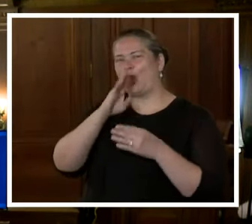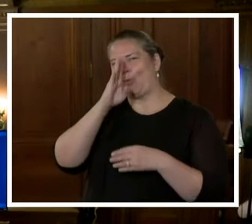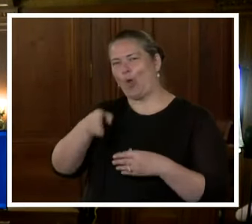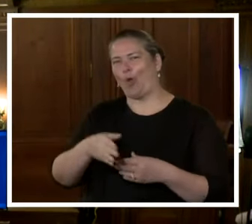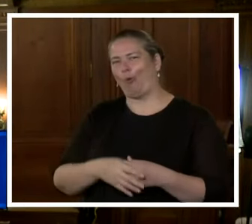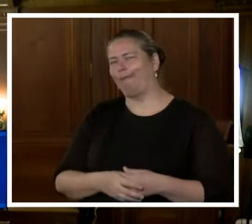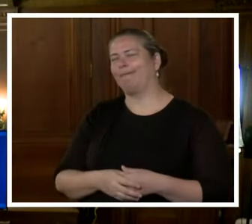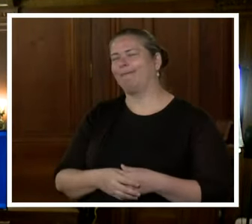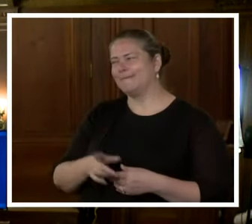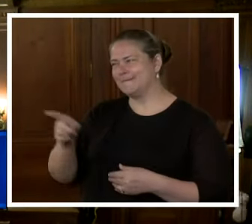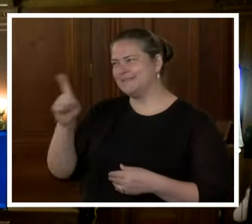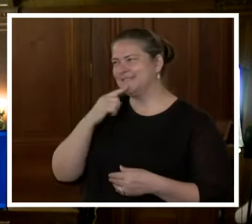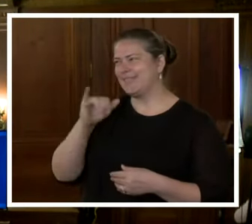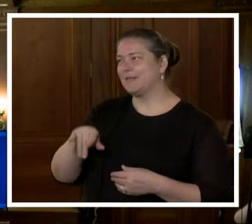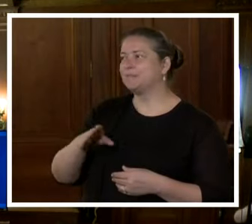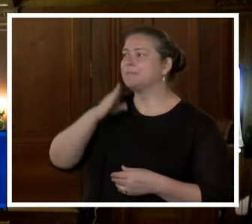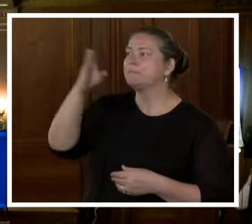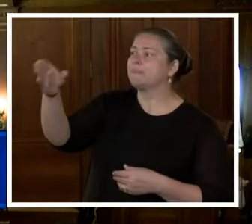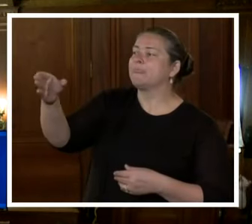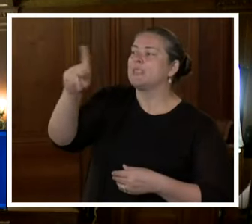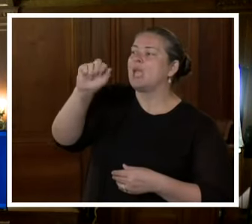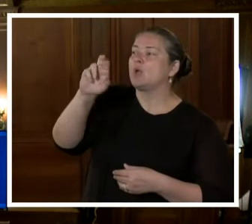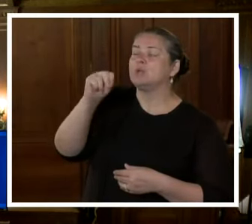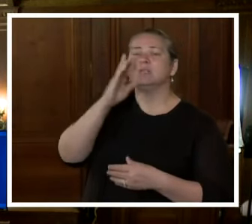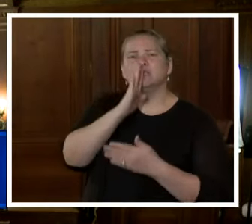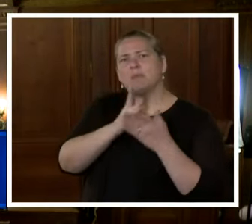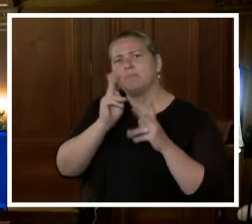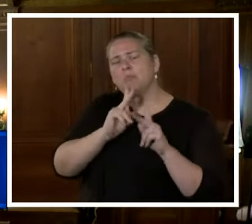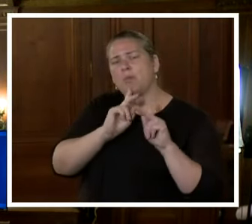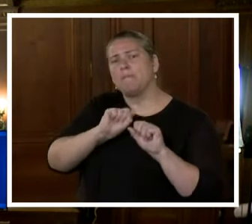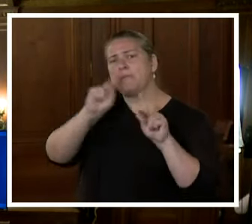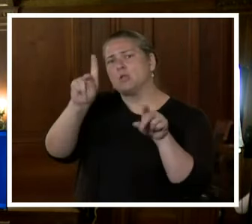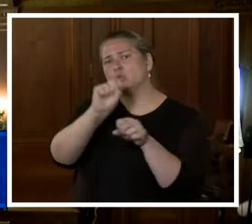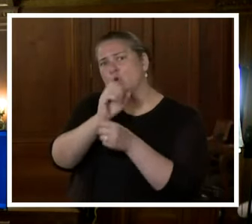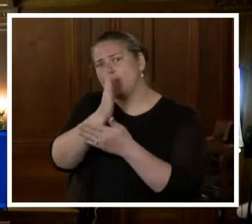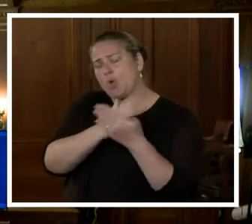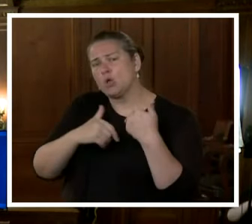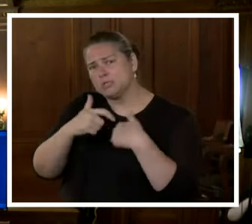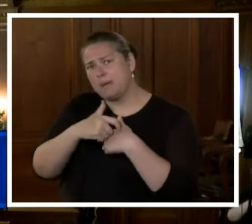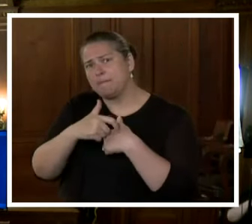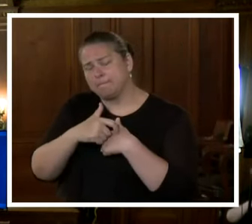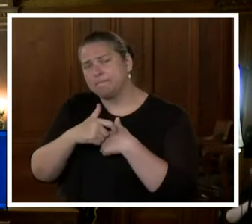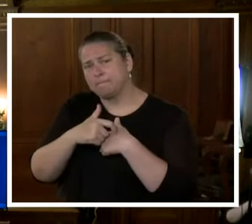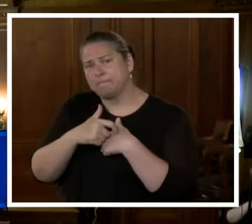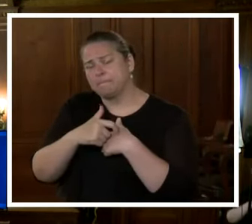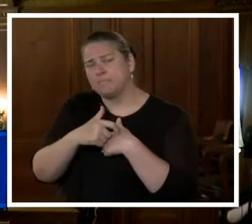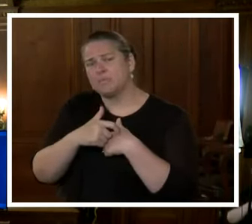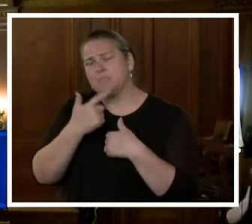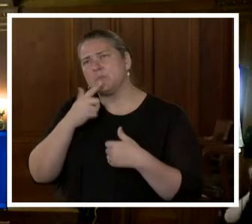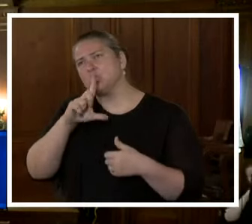COMMITMENT IN TRYING TO CREATE A MORE EQUITABLE SOCIETY GOING FORWARD.